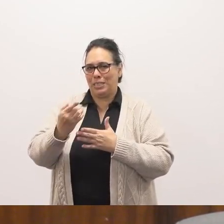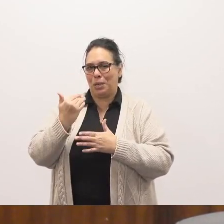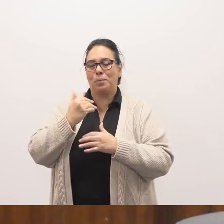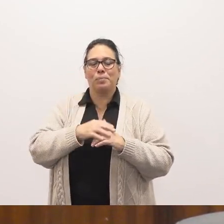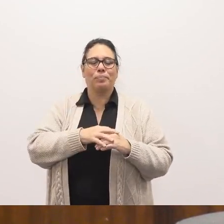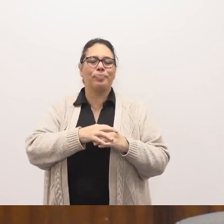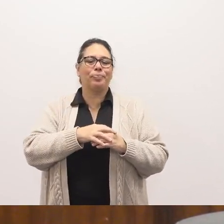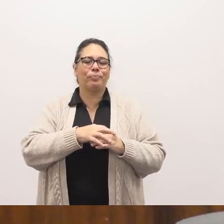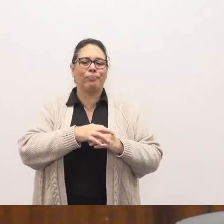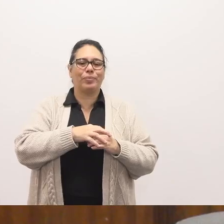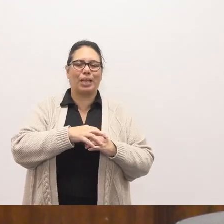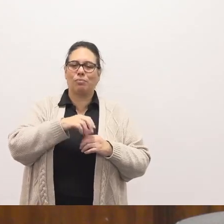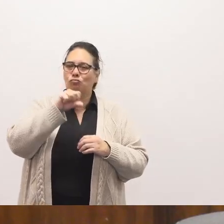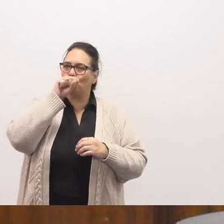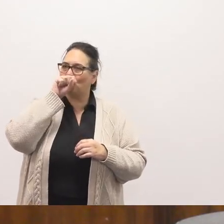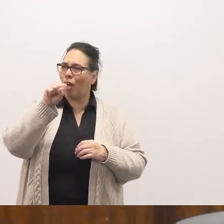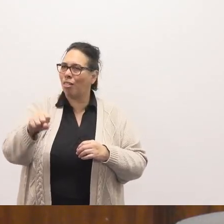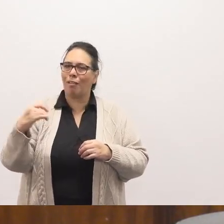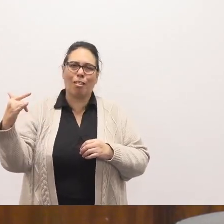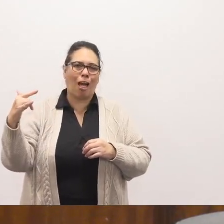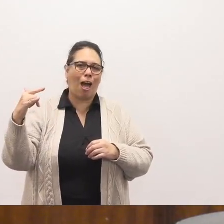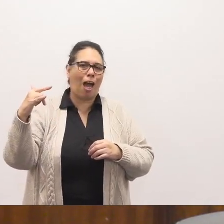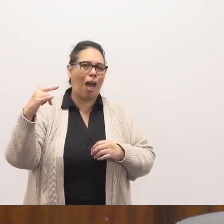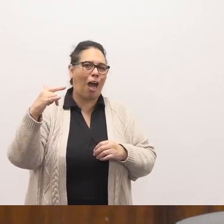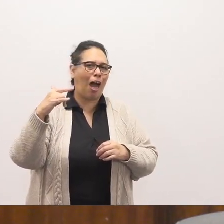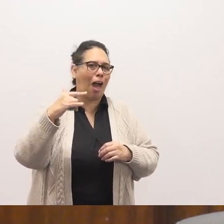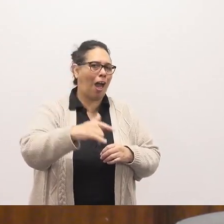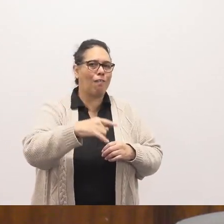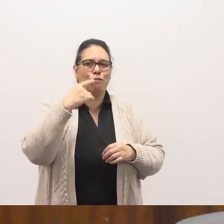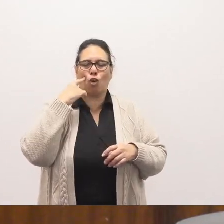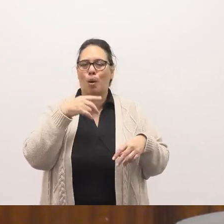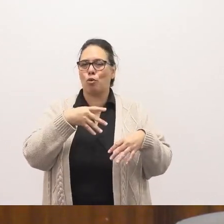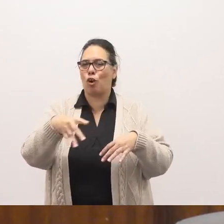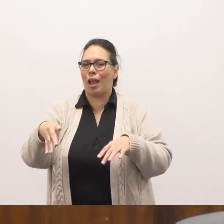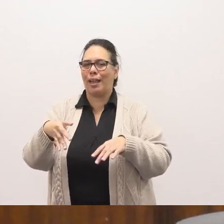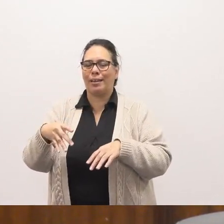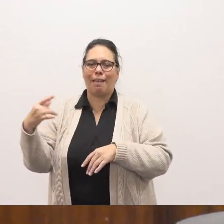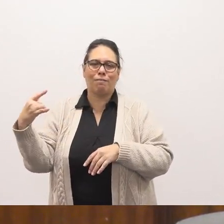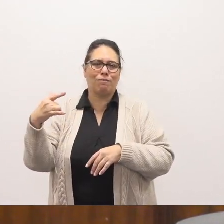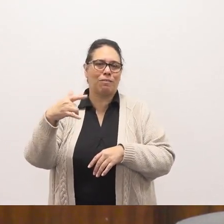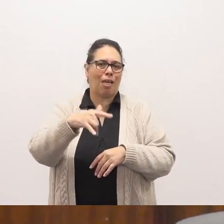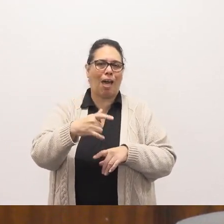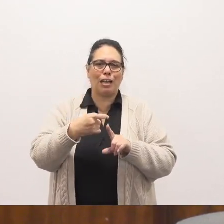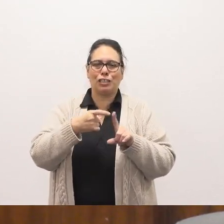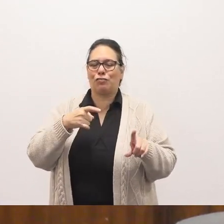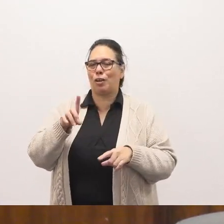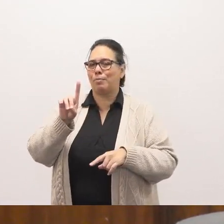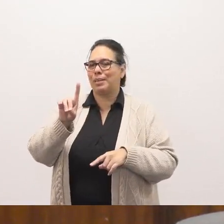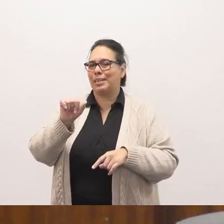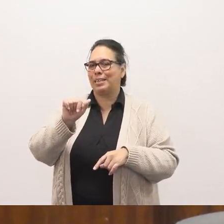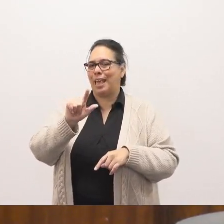but he loves to fly in for this darn parade, man. He comes all the way from Dallas just to participate in the MLK Parade.